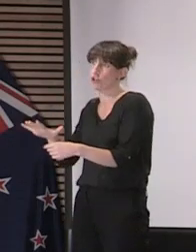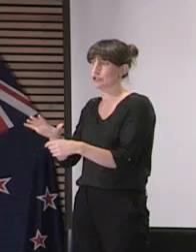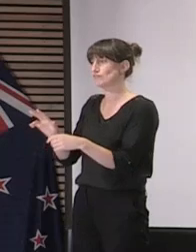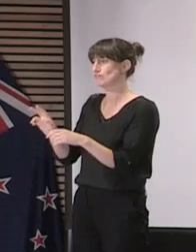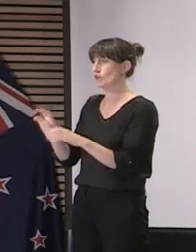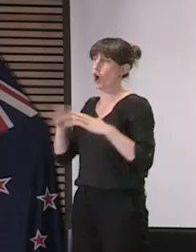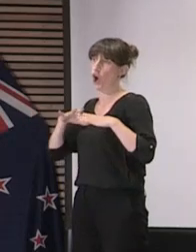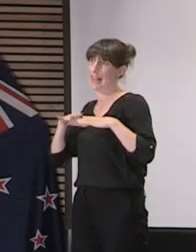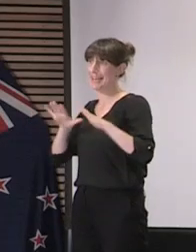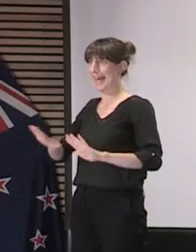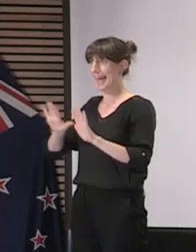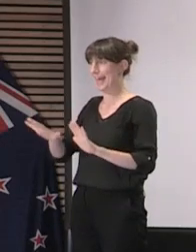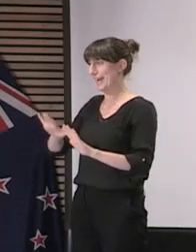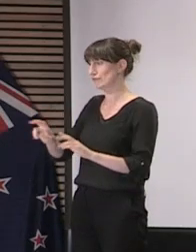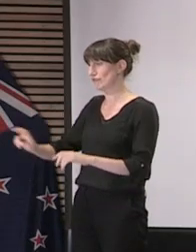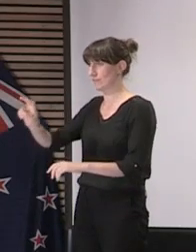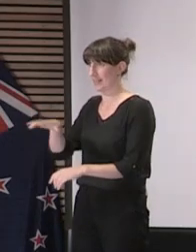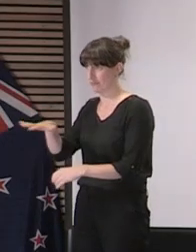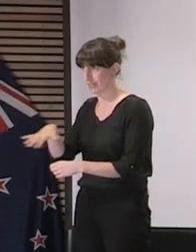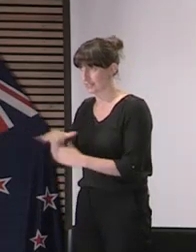particularly focused on holiday spots, knowing that